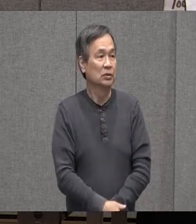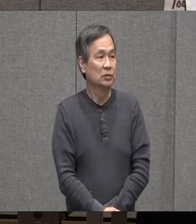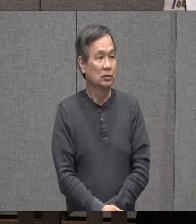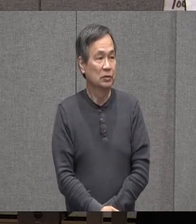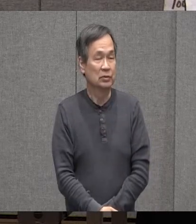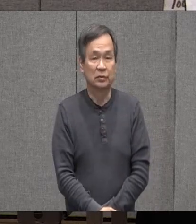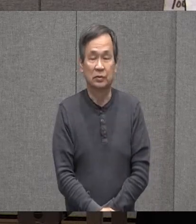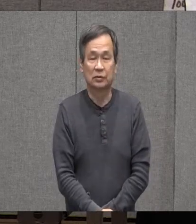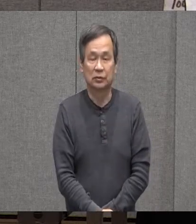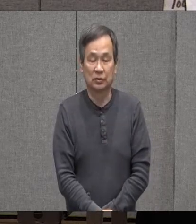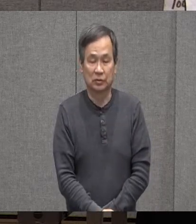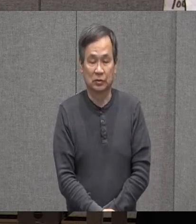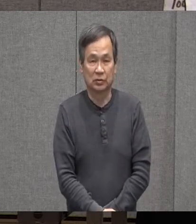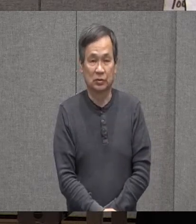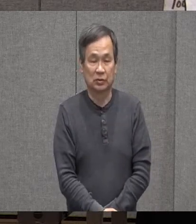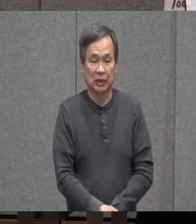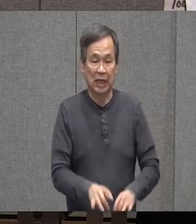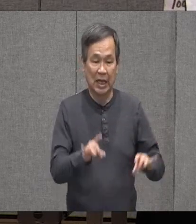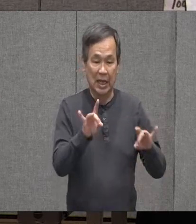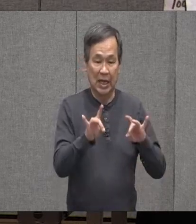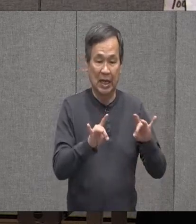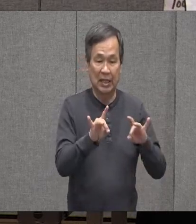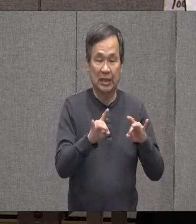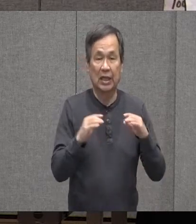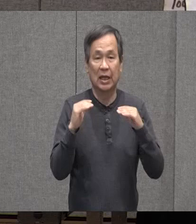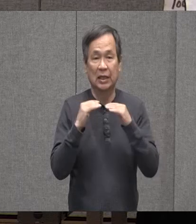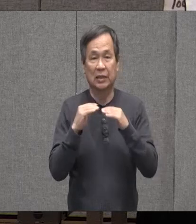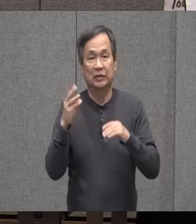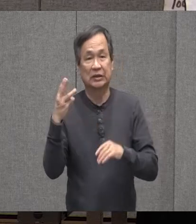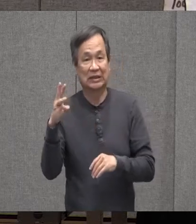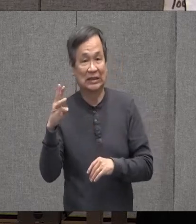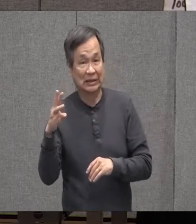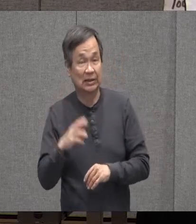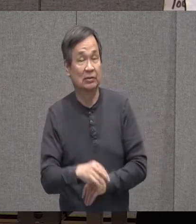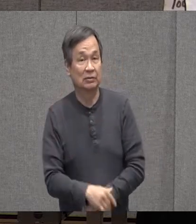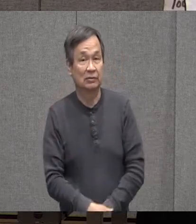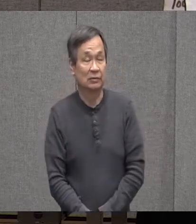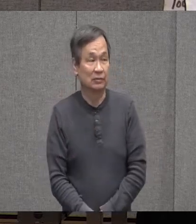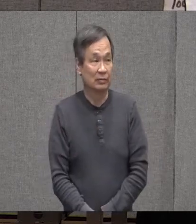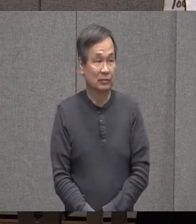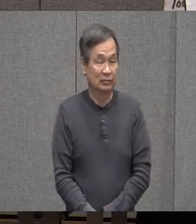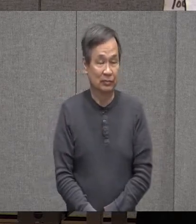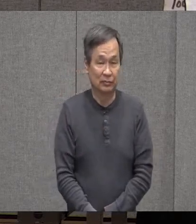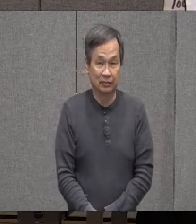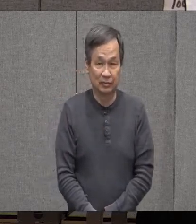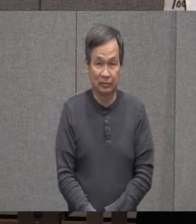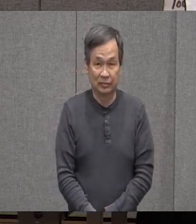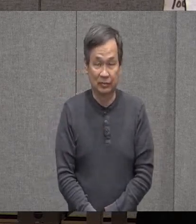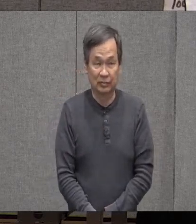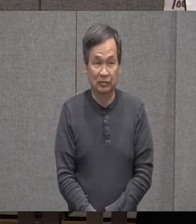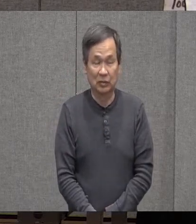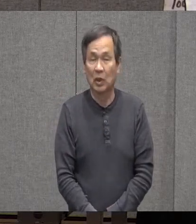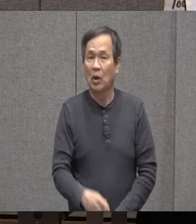Eight plus eight for 16. We'll tape that up in just a second. So, let's think about now,